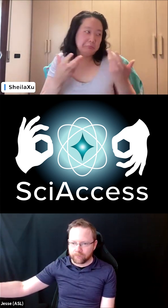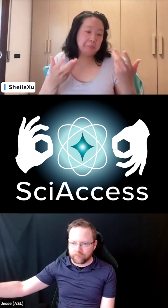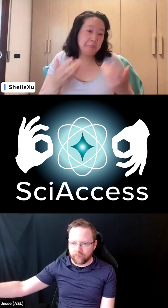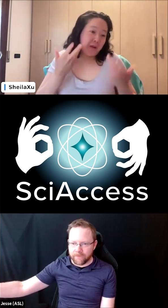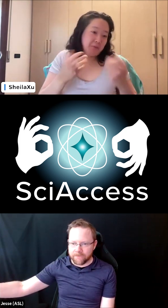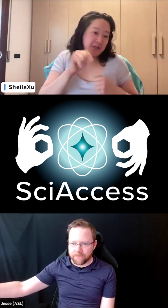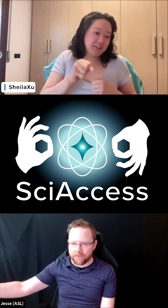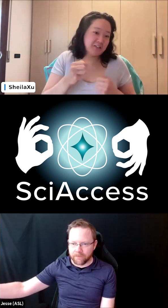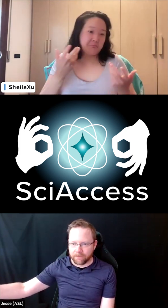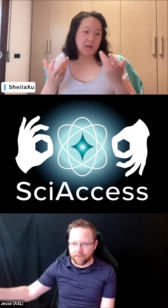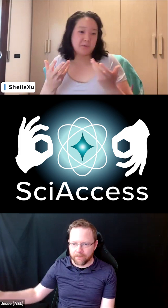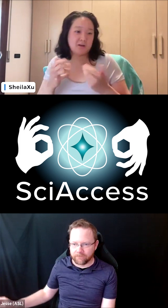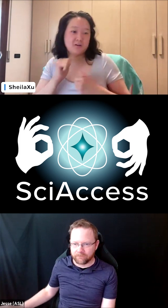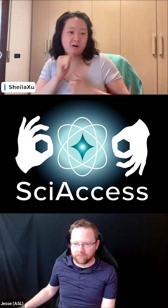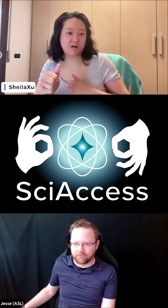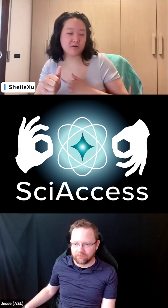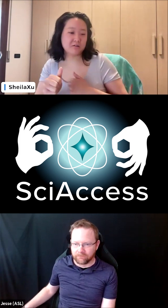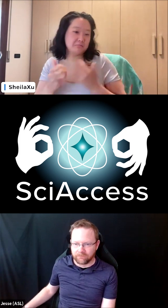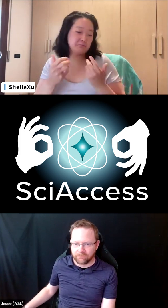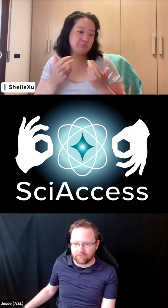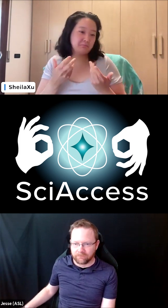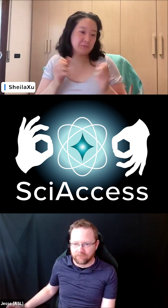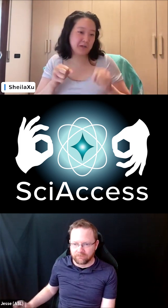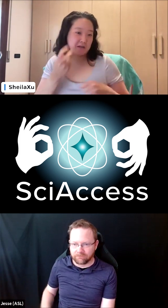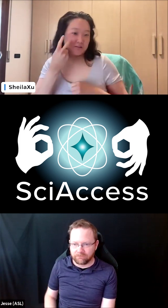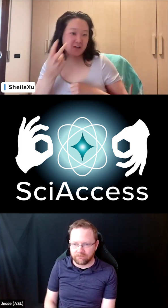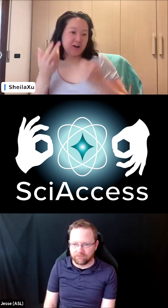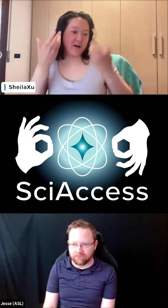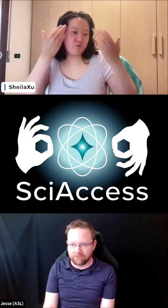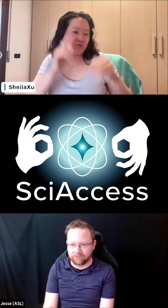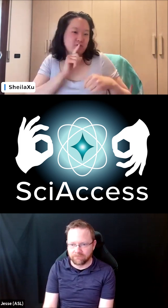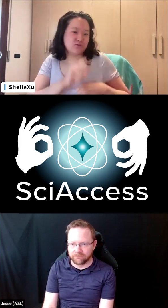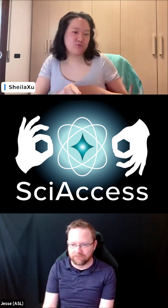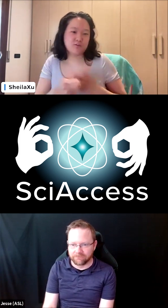not. We would have to check and see if that's a possibility